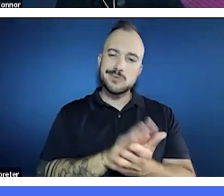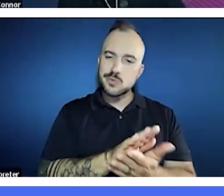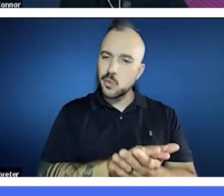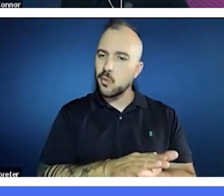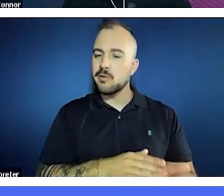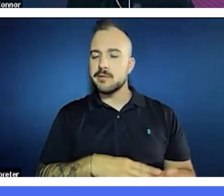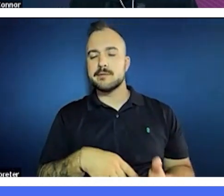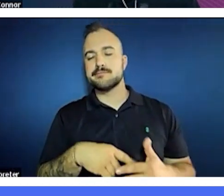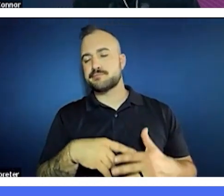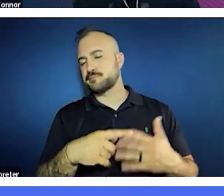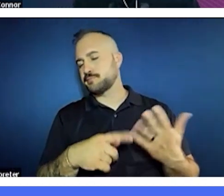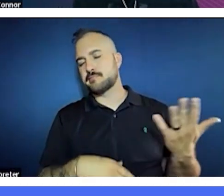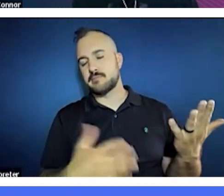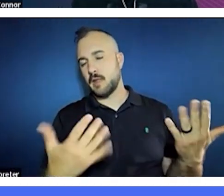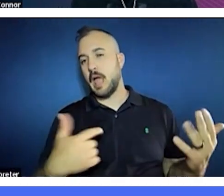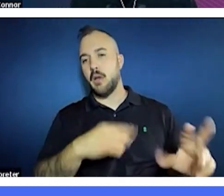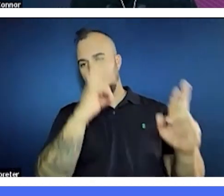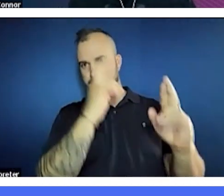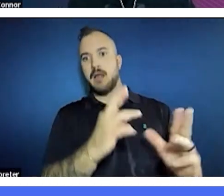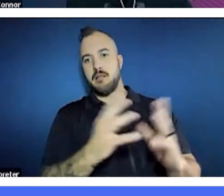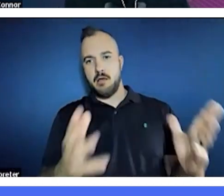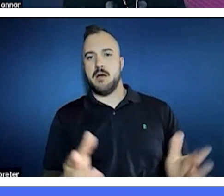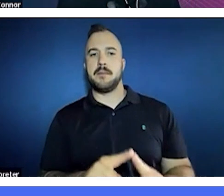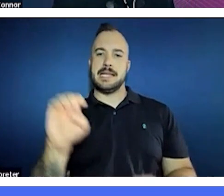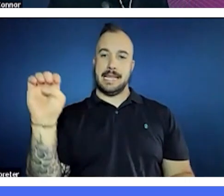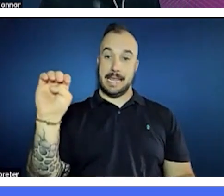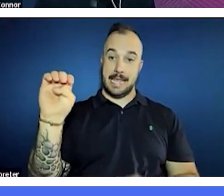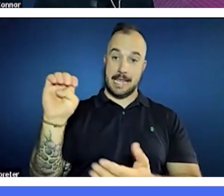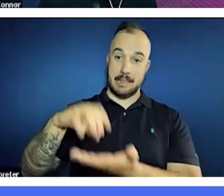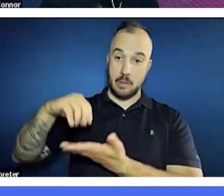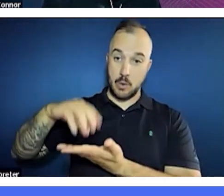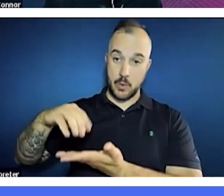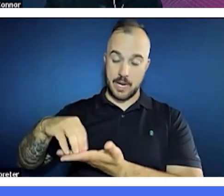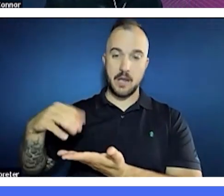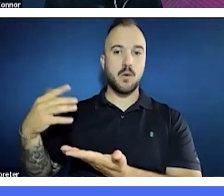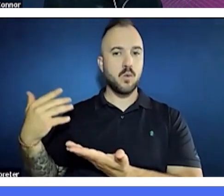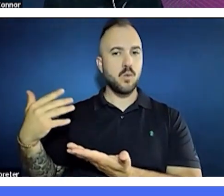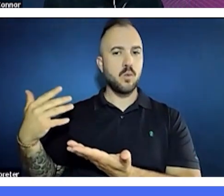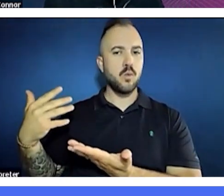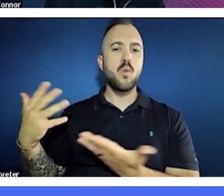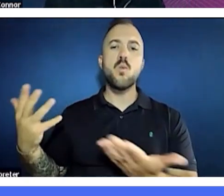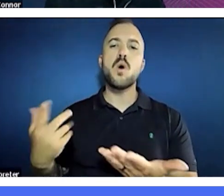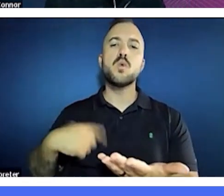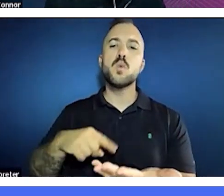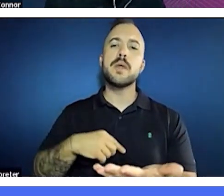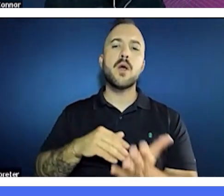There's an interesting connection here with e-learning. What are the things that we often assess in our e-learning